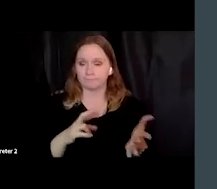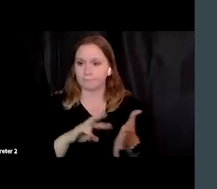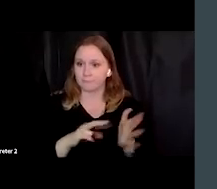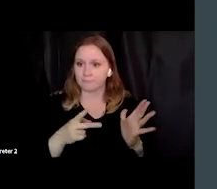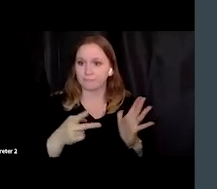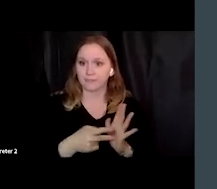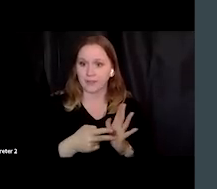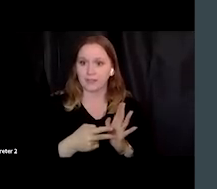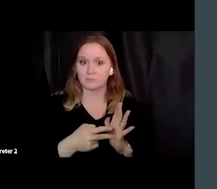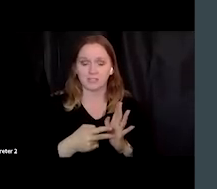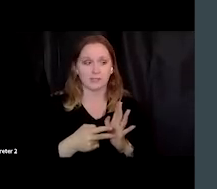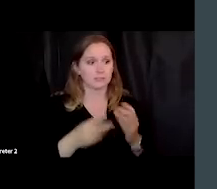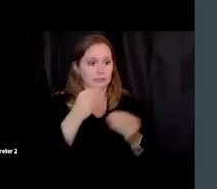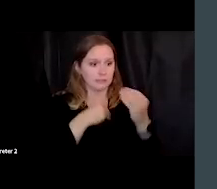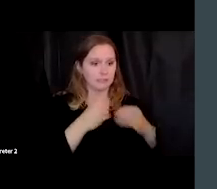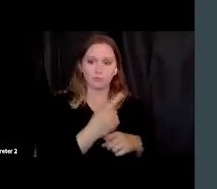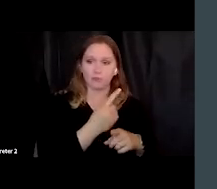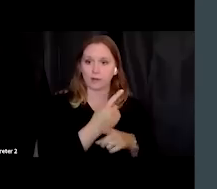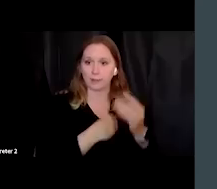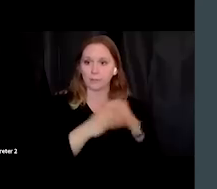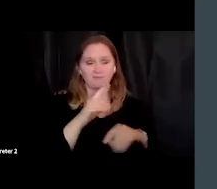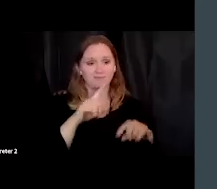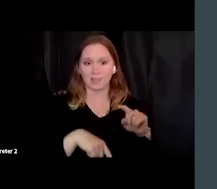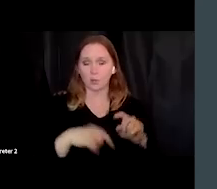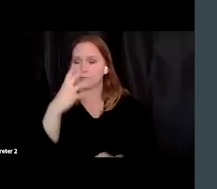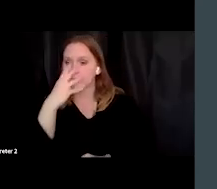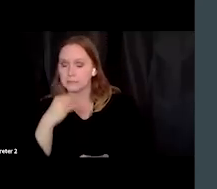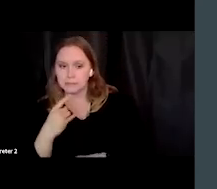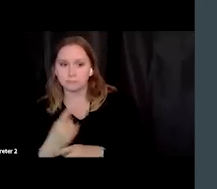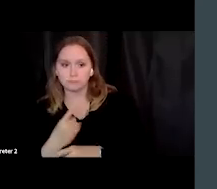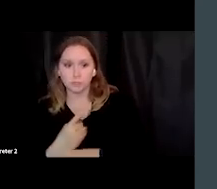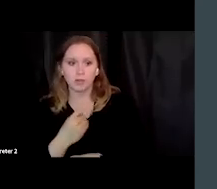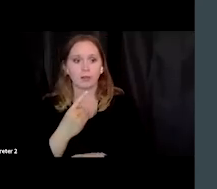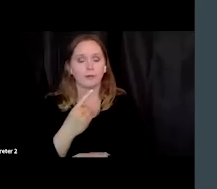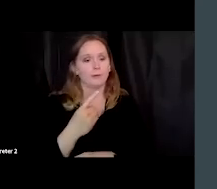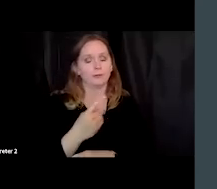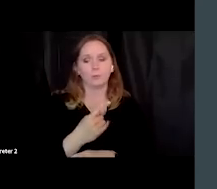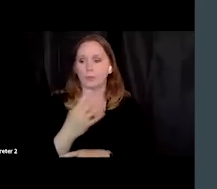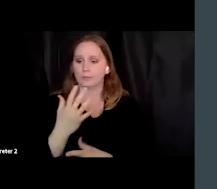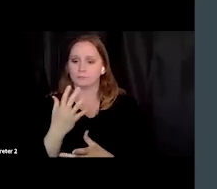to eat regular meals or sleep regularly or have sleep, good sleep quality.